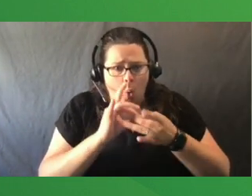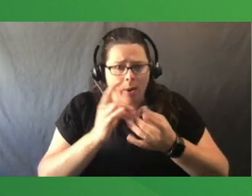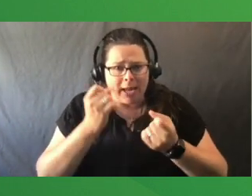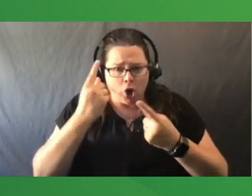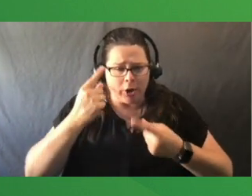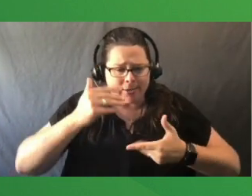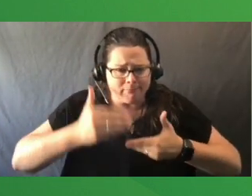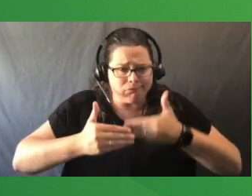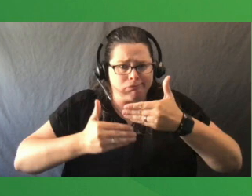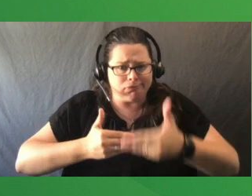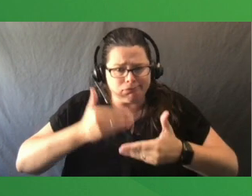OK.